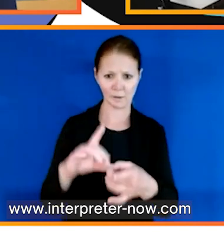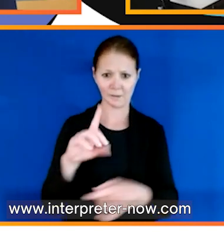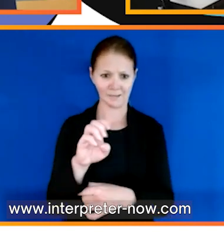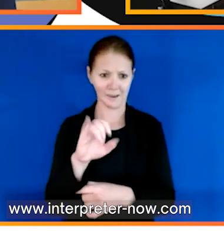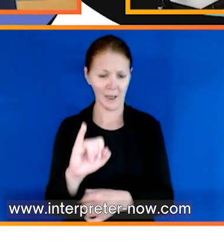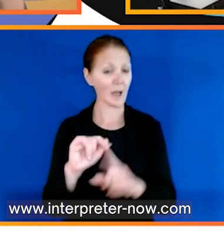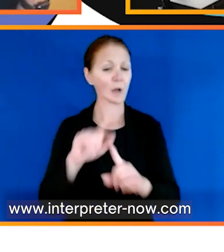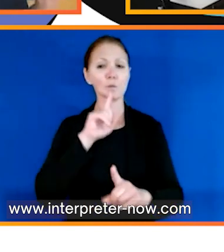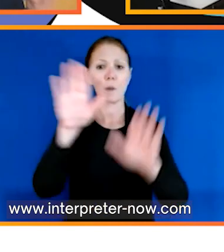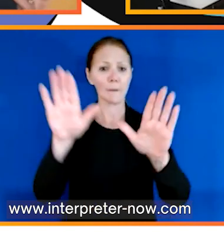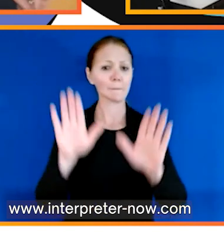and Inclusion, which is amazing.